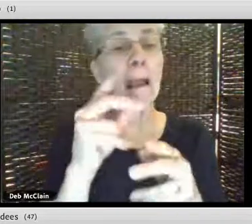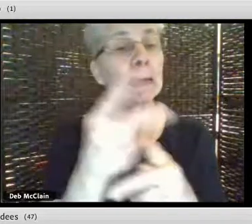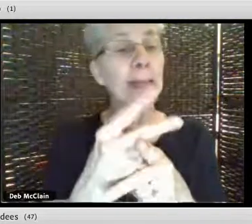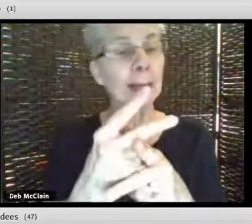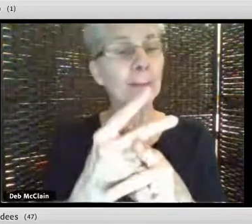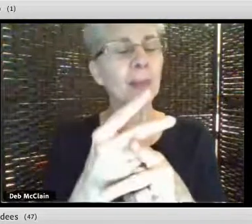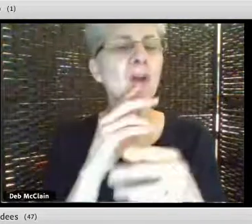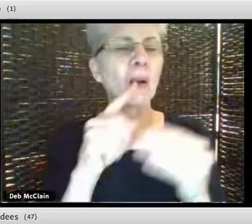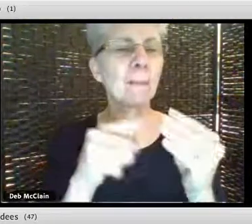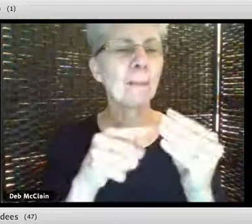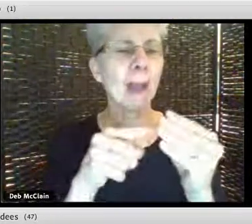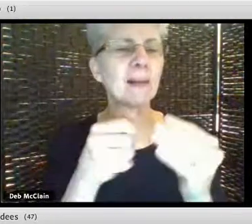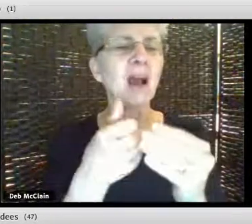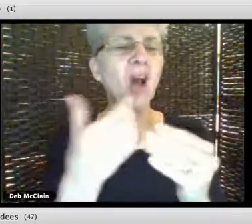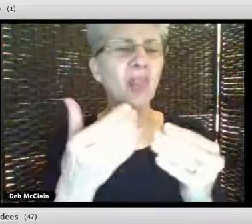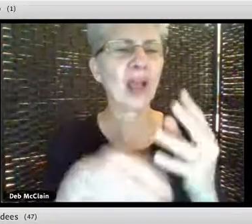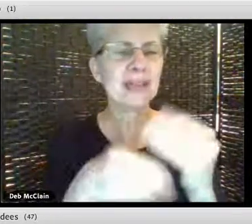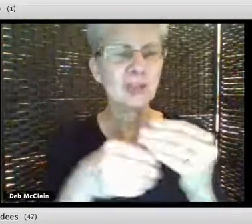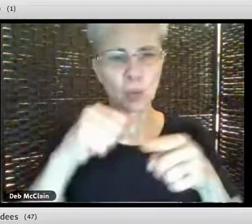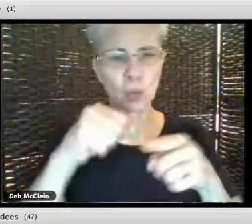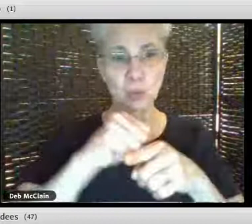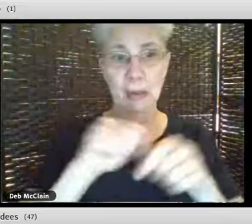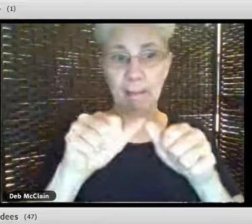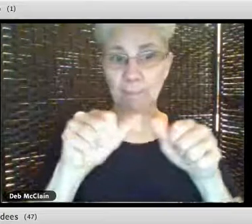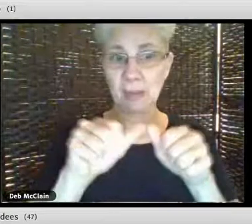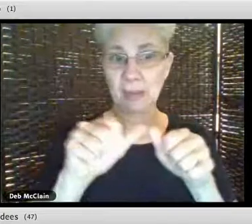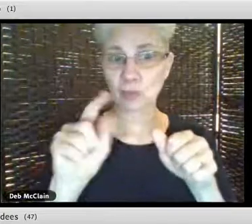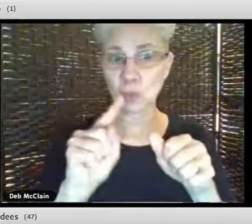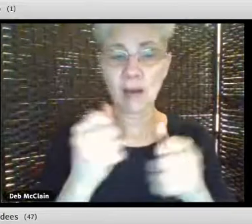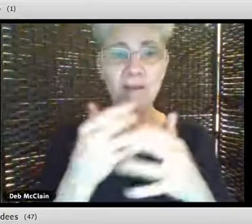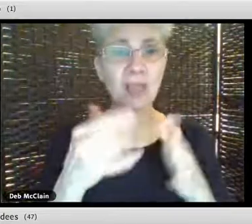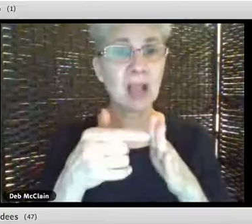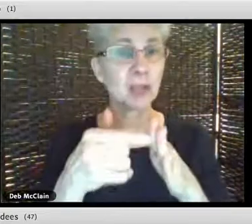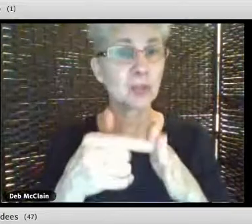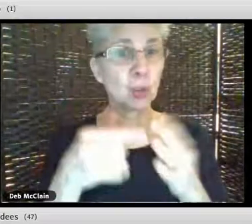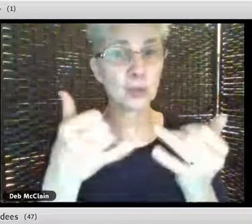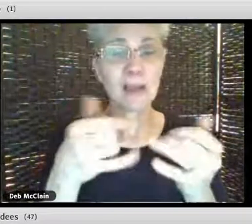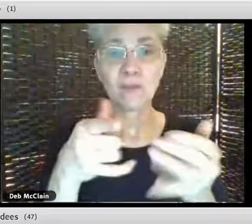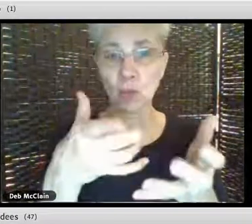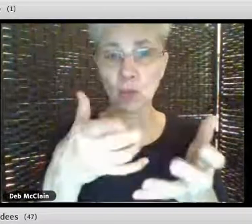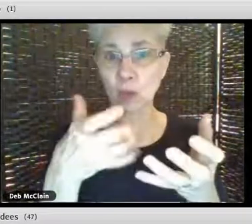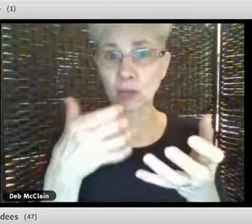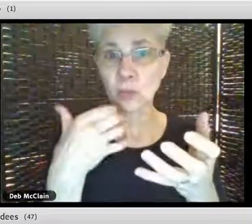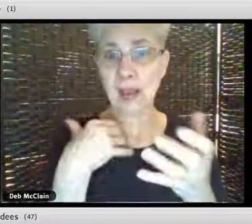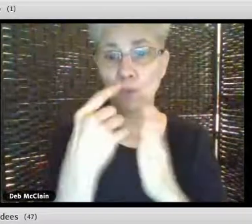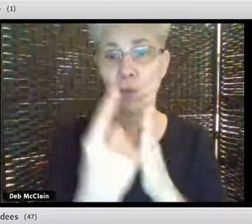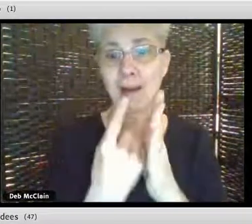that you can get additional training, and also, anything that I show you today, if you would like to have an hour just on that,